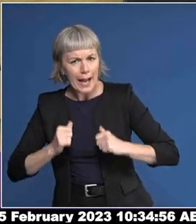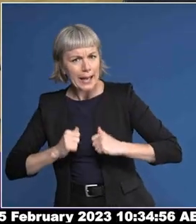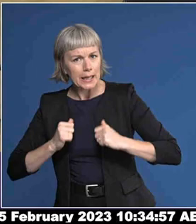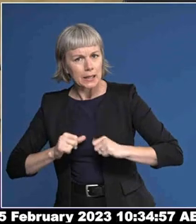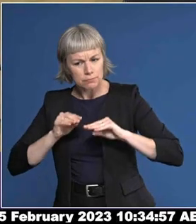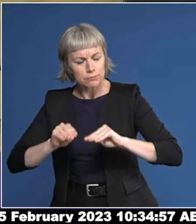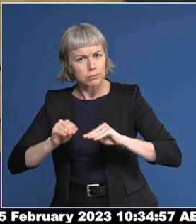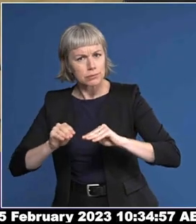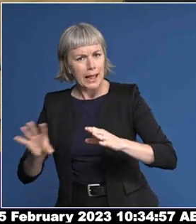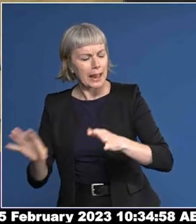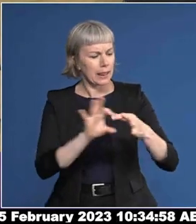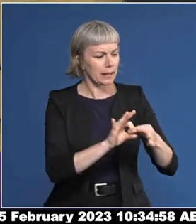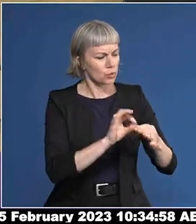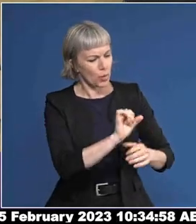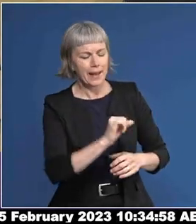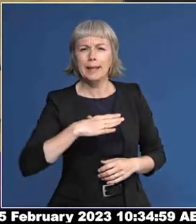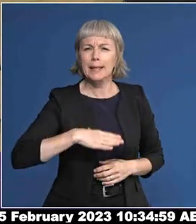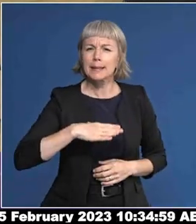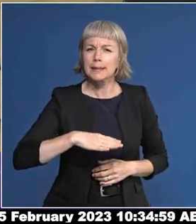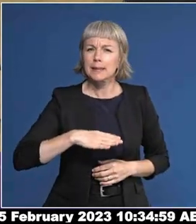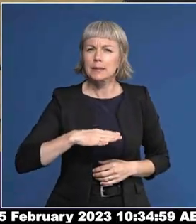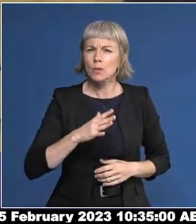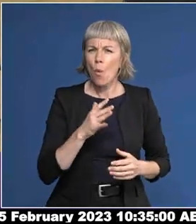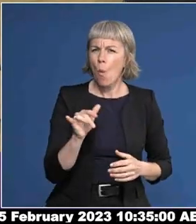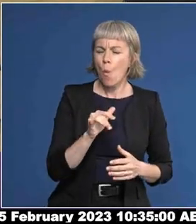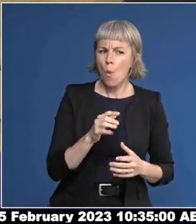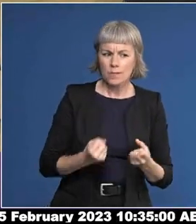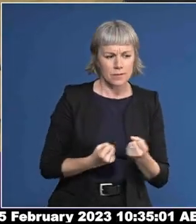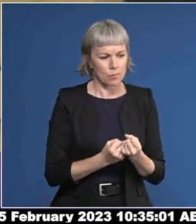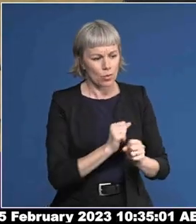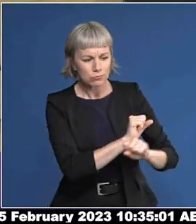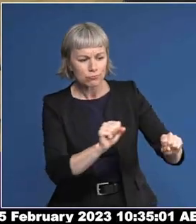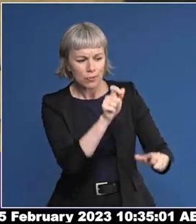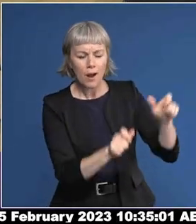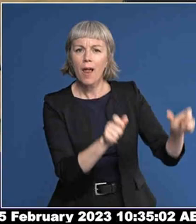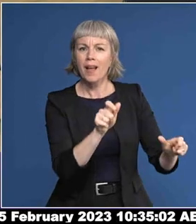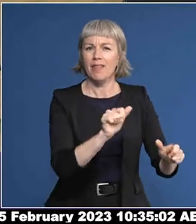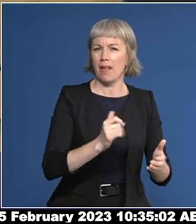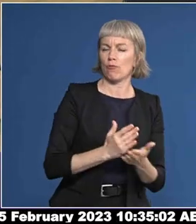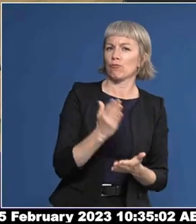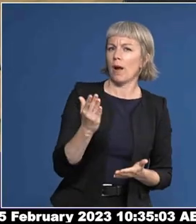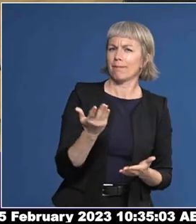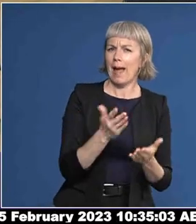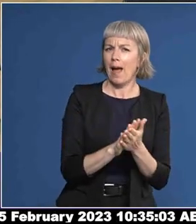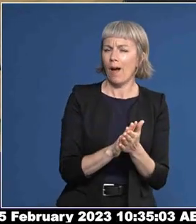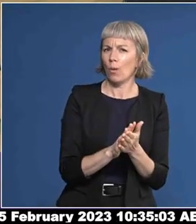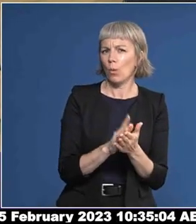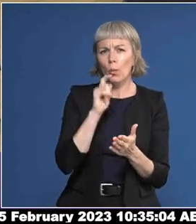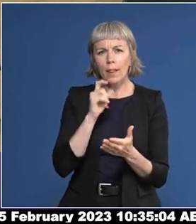supporting the right participants? Is that something that you can comment on? And then I want to come to the rest of the panel and ask you about your training